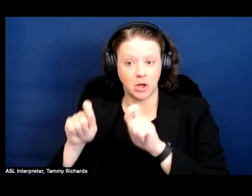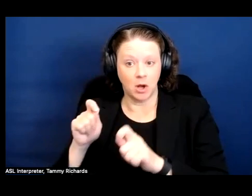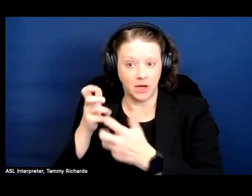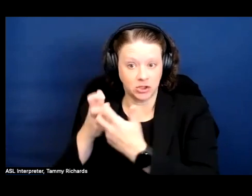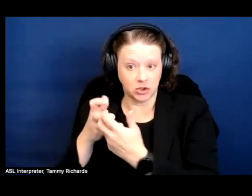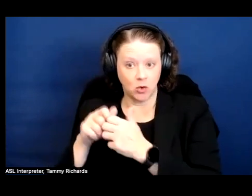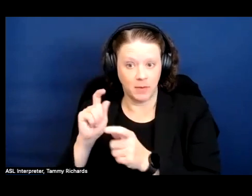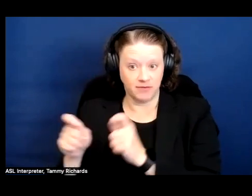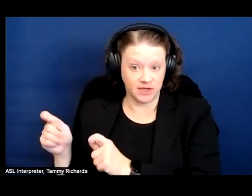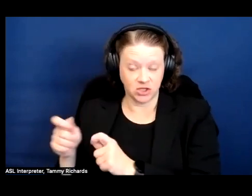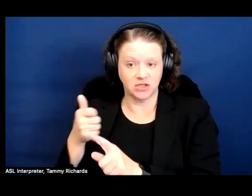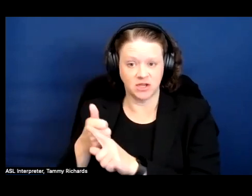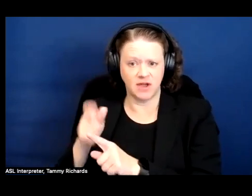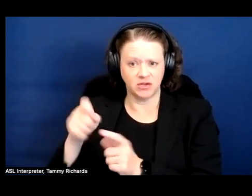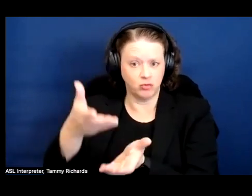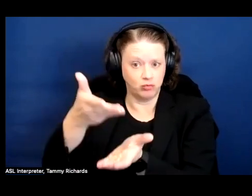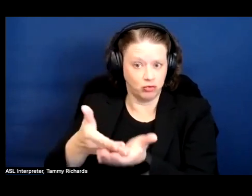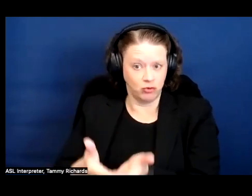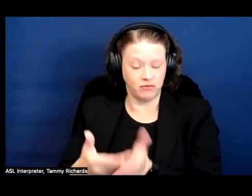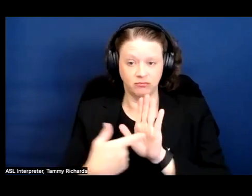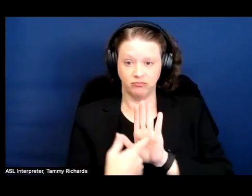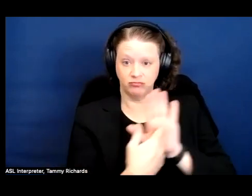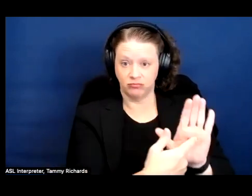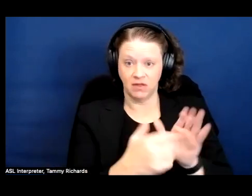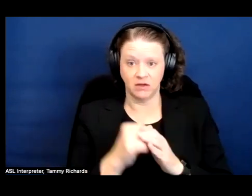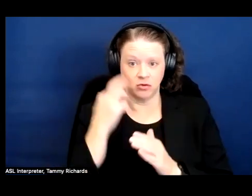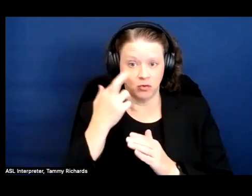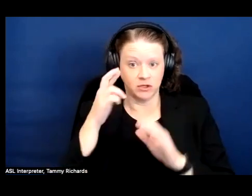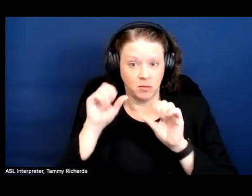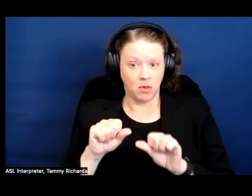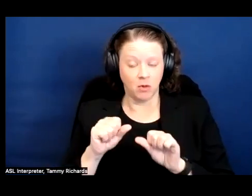that are relevant to folks working in California. The first is a Ninth Circuit case